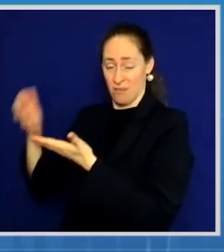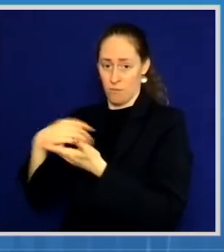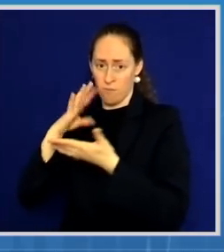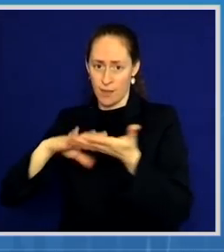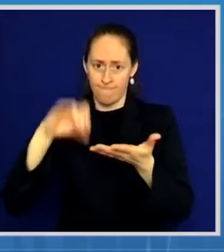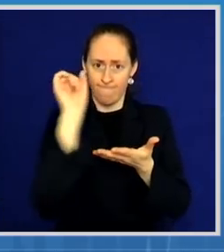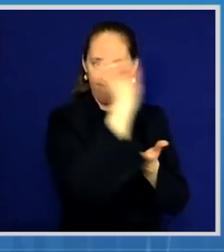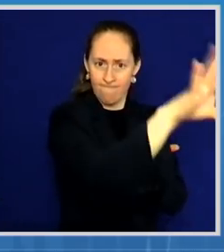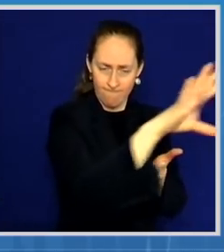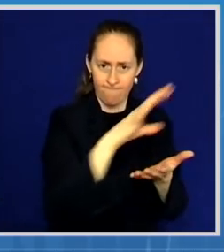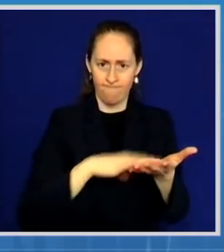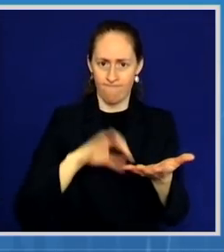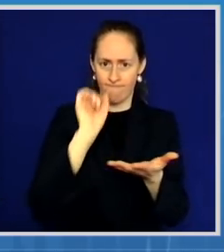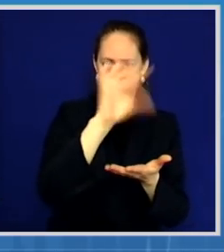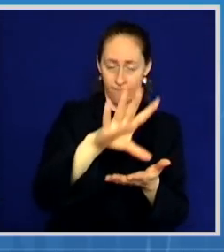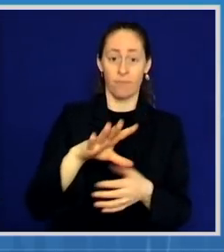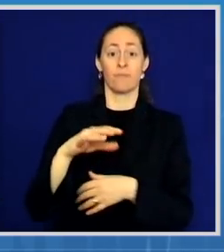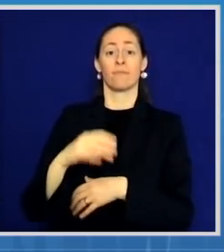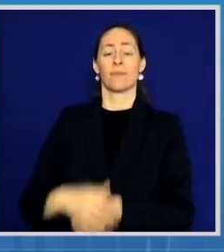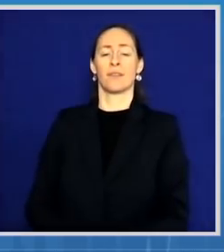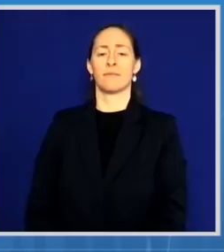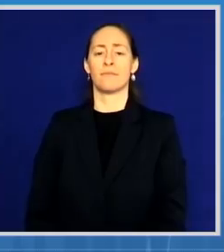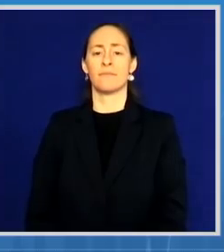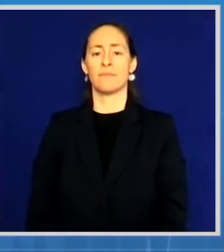100 million fully vaccinated individuals.